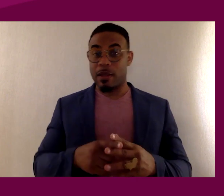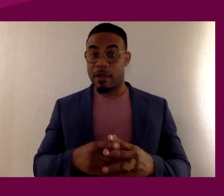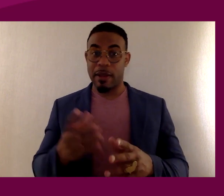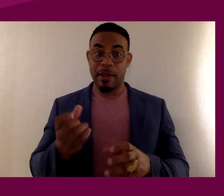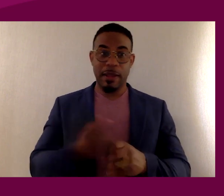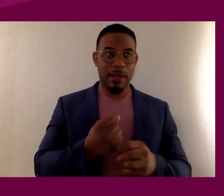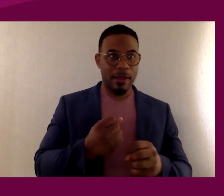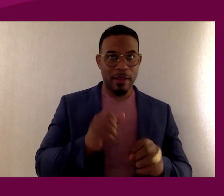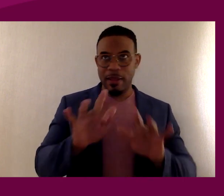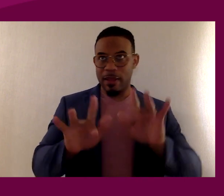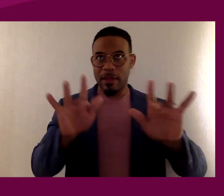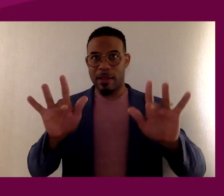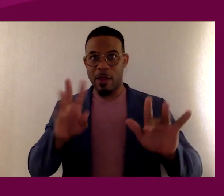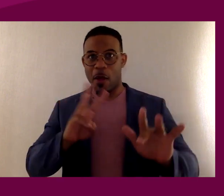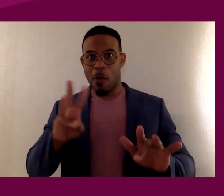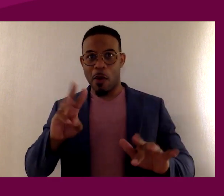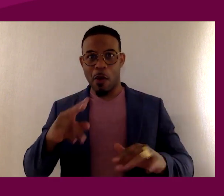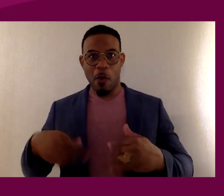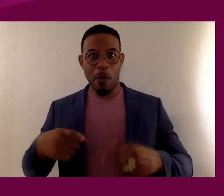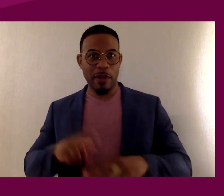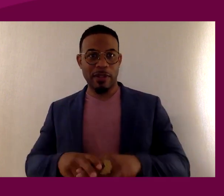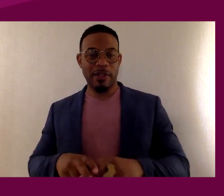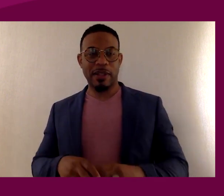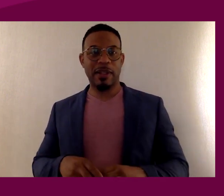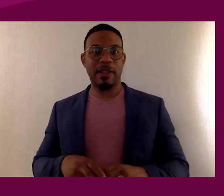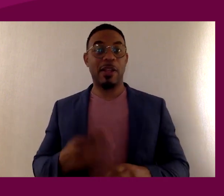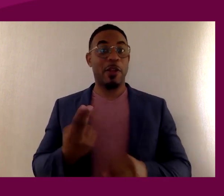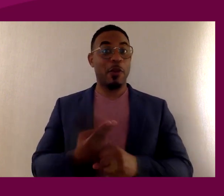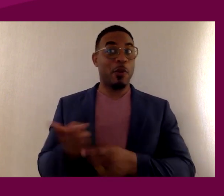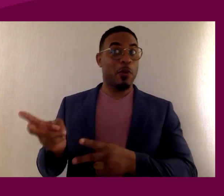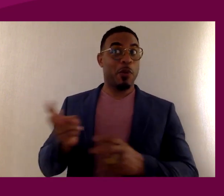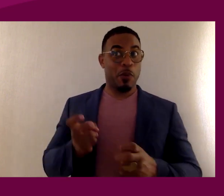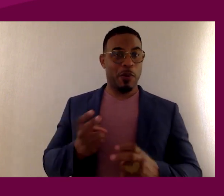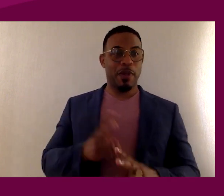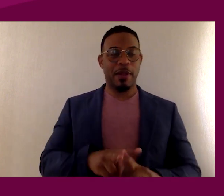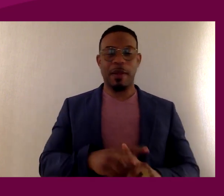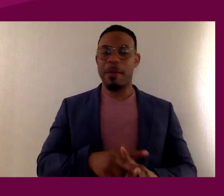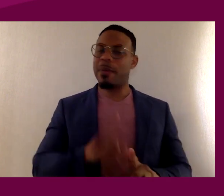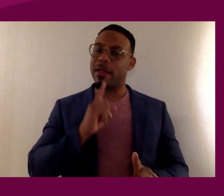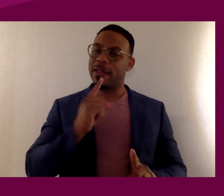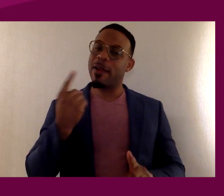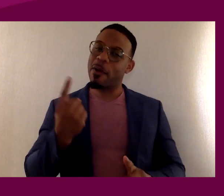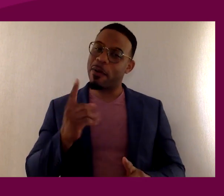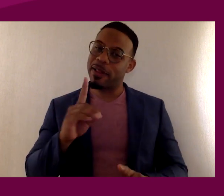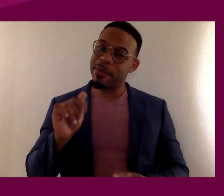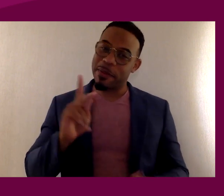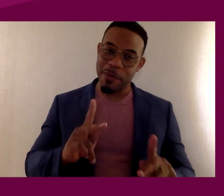in the western world, they started getting their hands on these Western wheelchairs and using them.